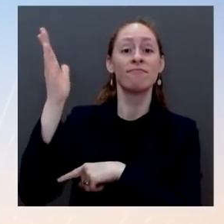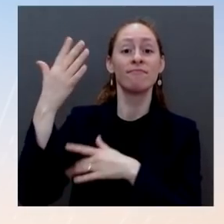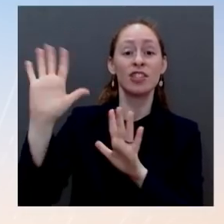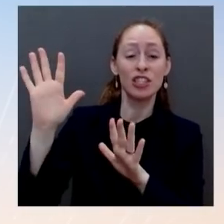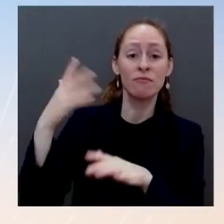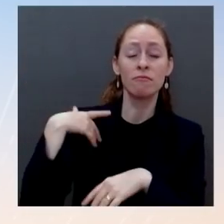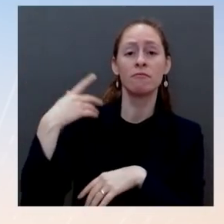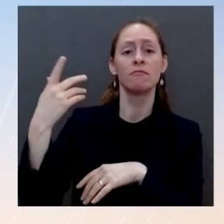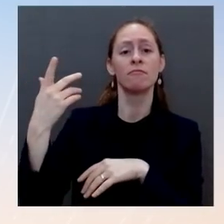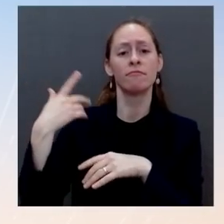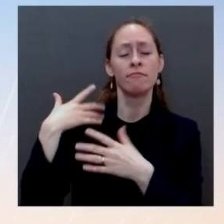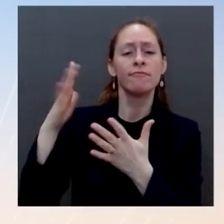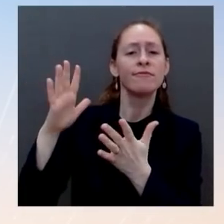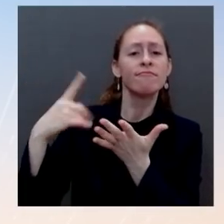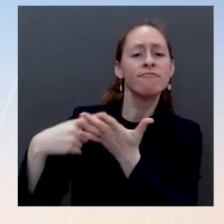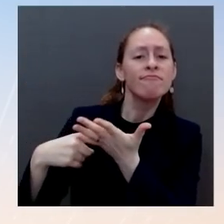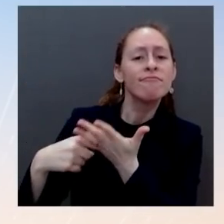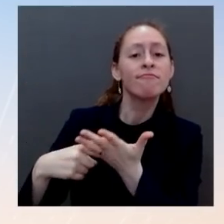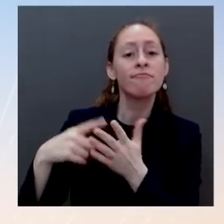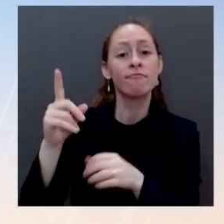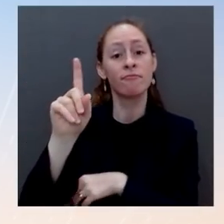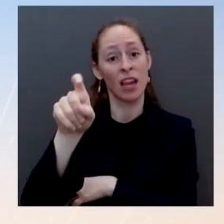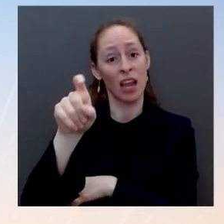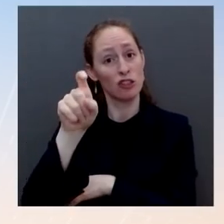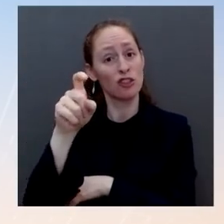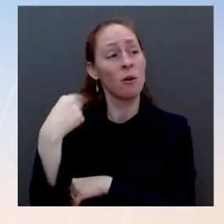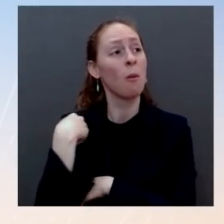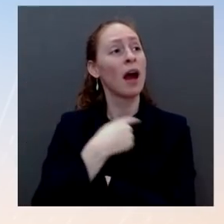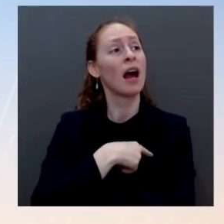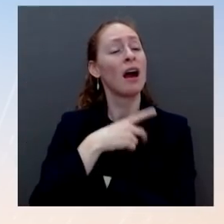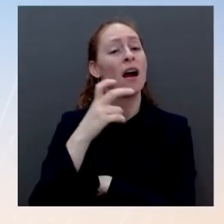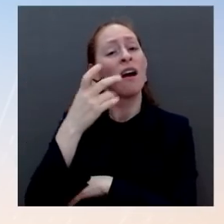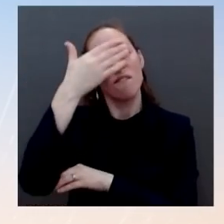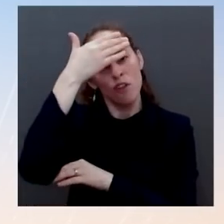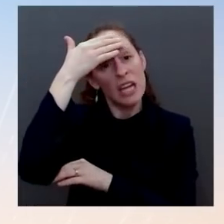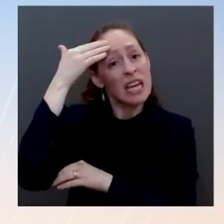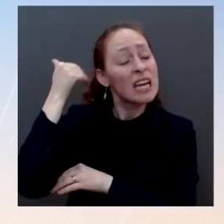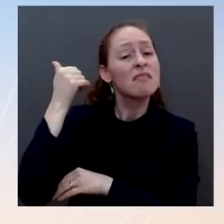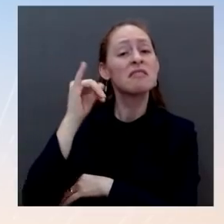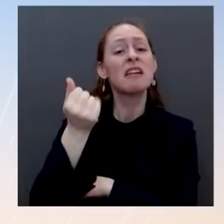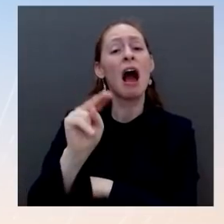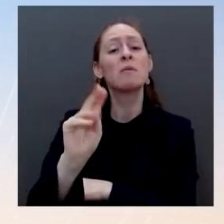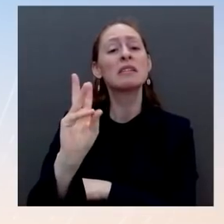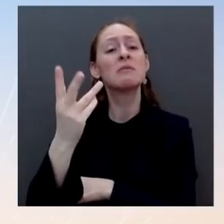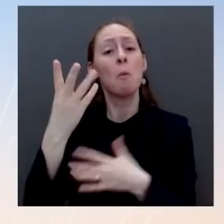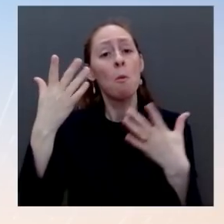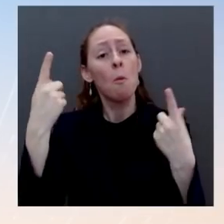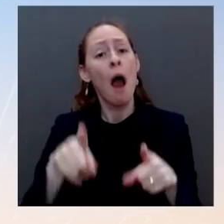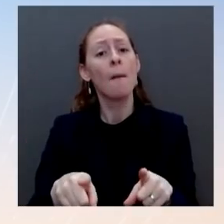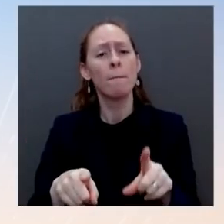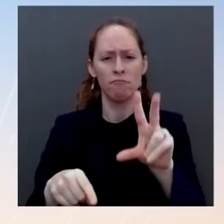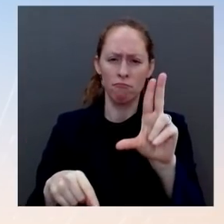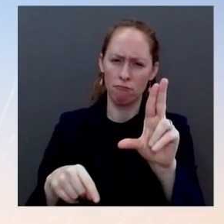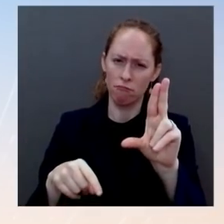not just in words but in action -- to protect people's fundamental rights. You will obviously hear him speak next Tuesday